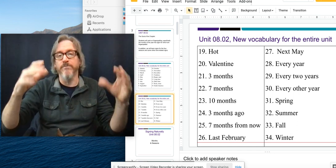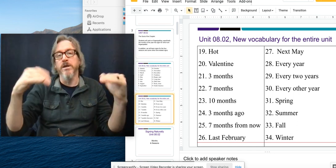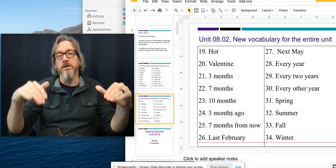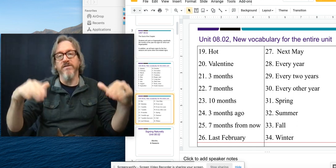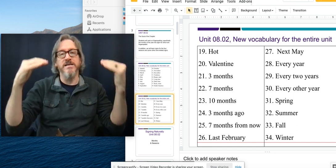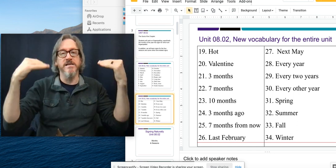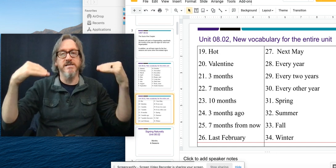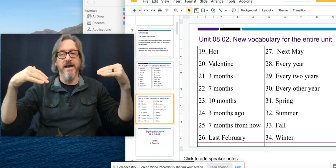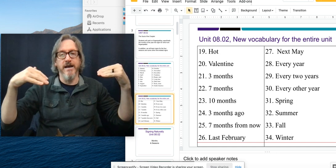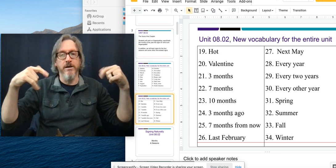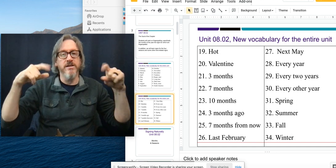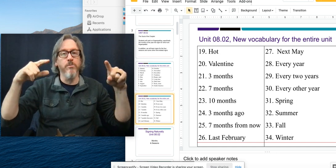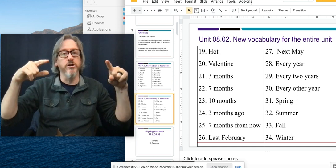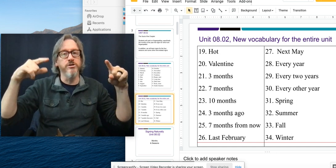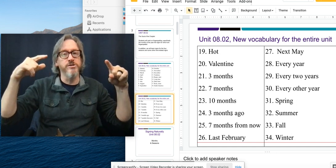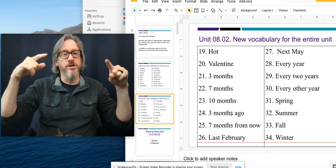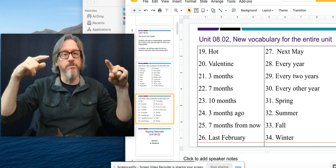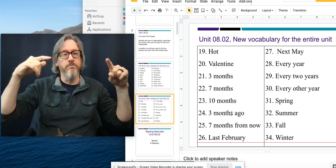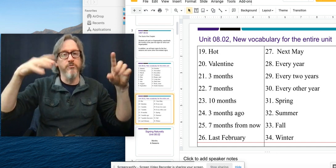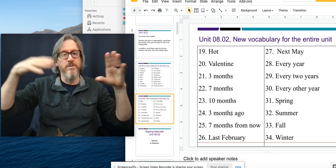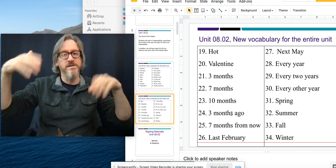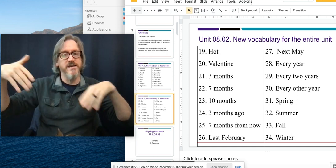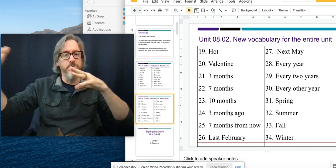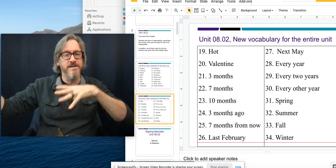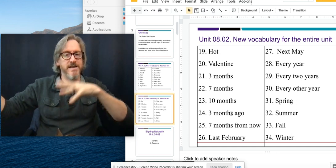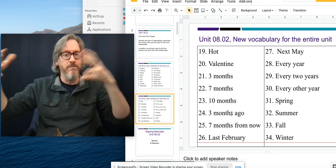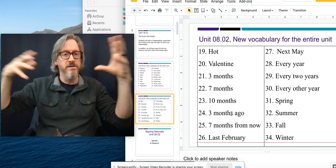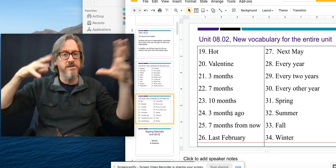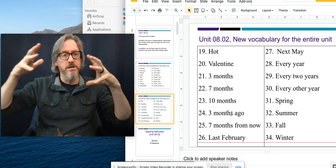kind of thing Valentine's Day then we're going to do some three months seven months ten months